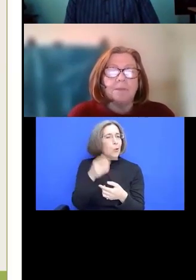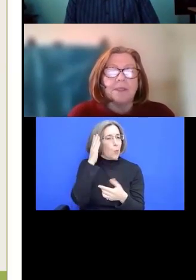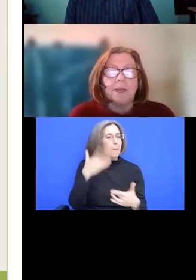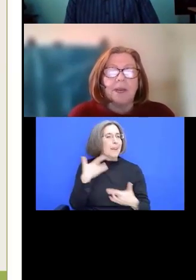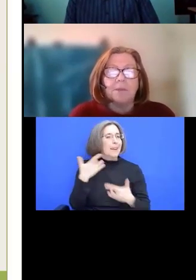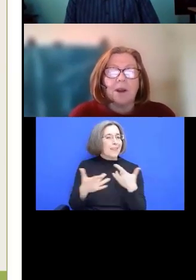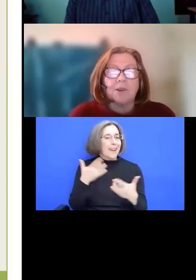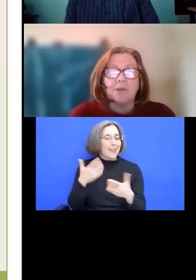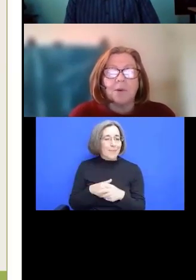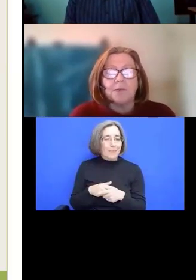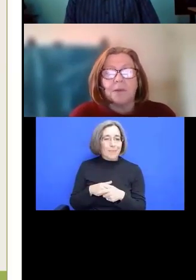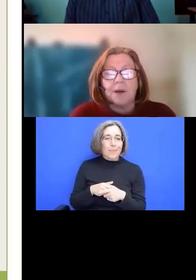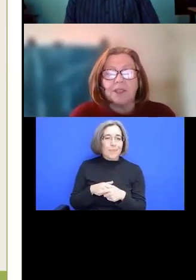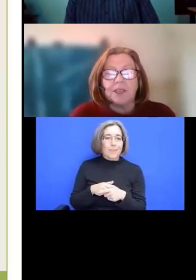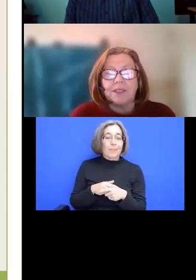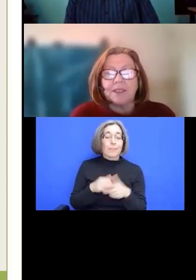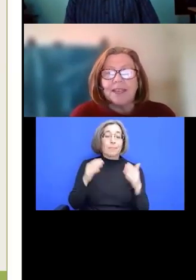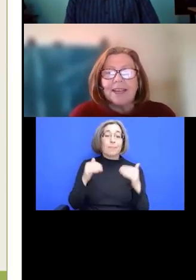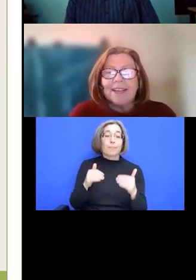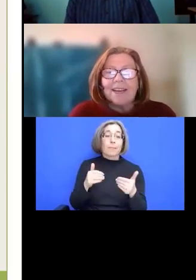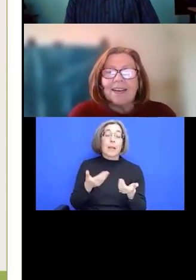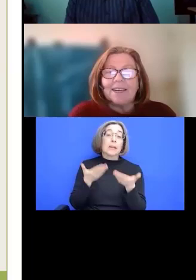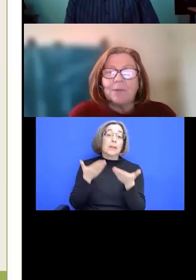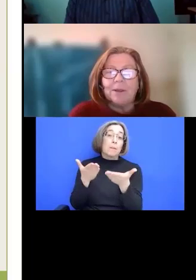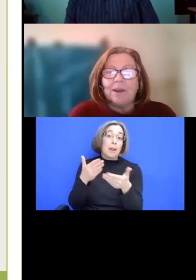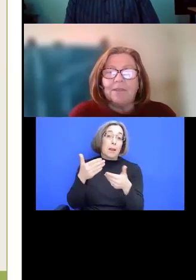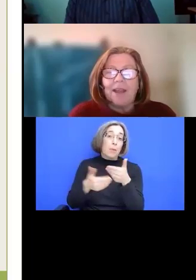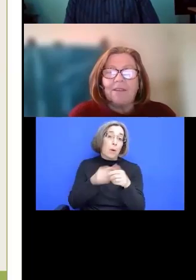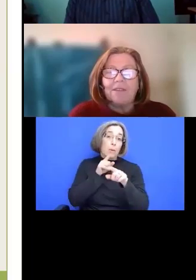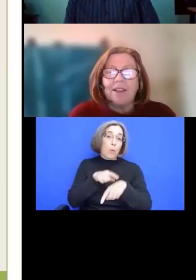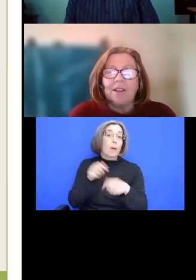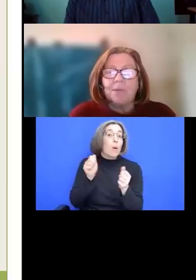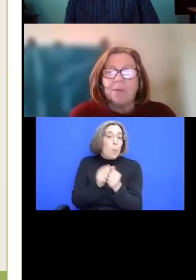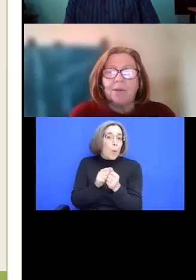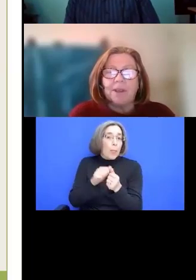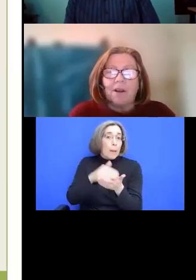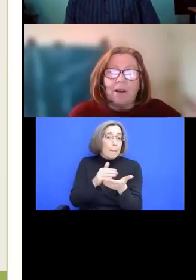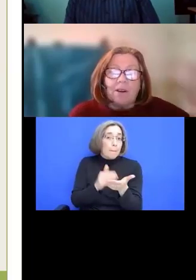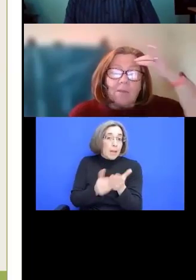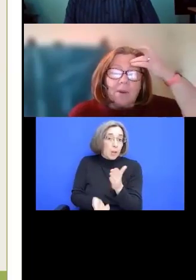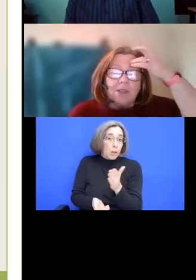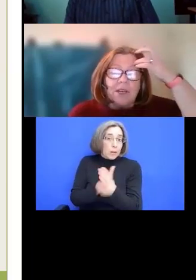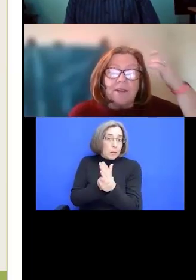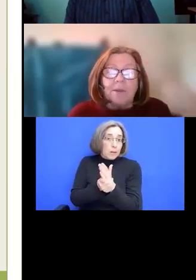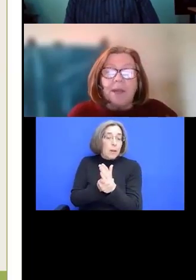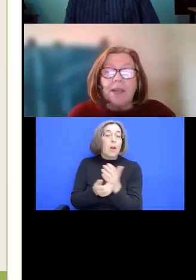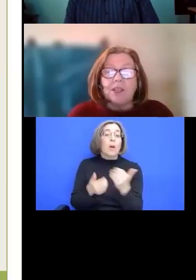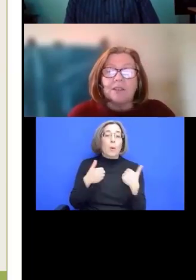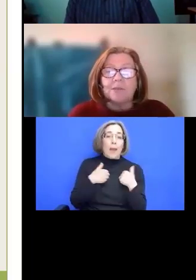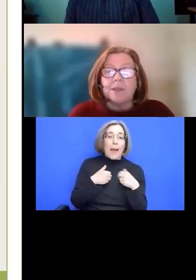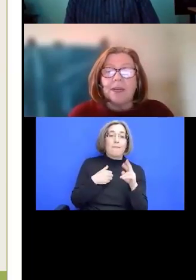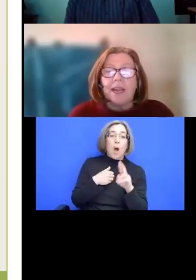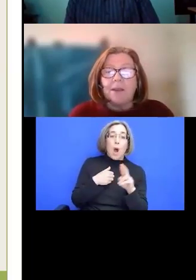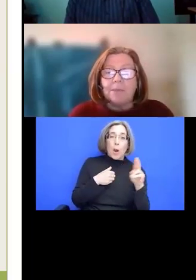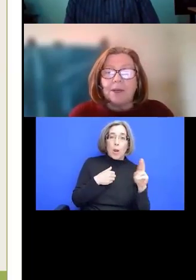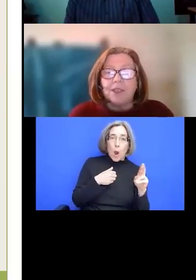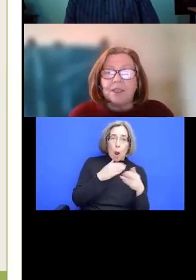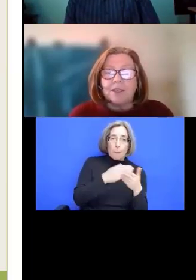Submitting progress reports with budgets, we have available both the R&R budget and the PHS 398 budgets